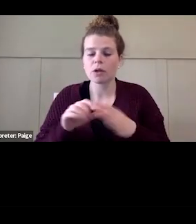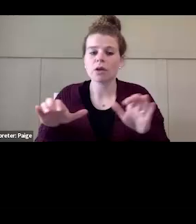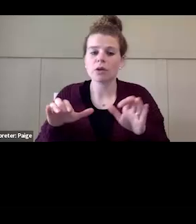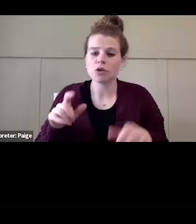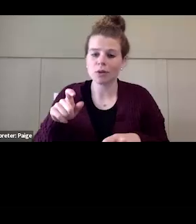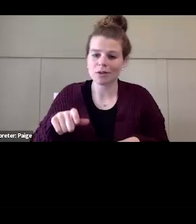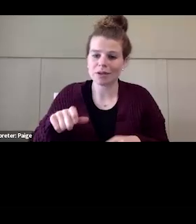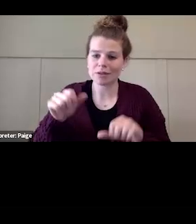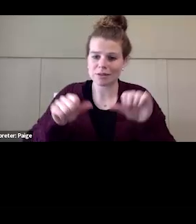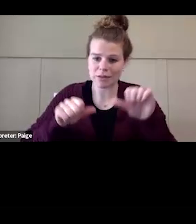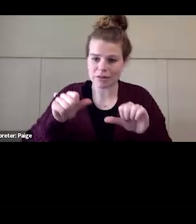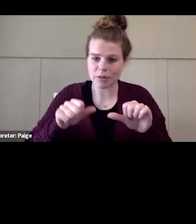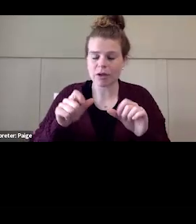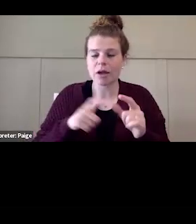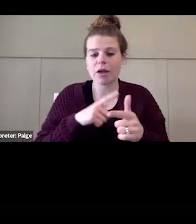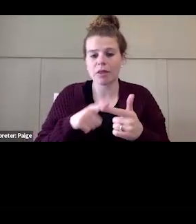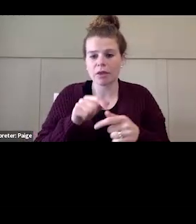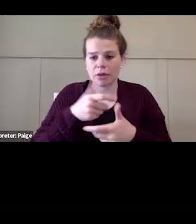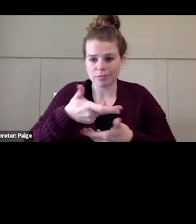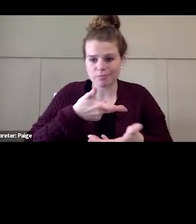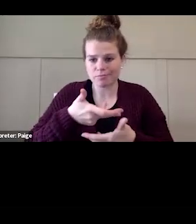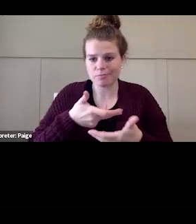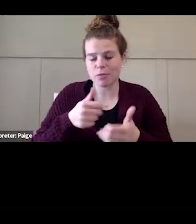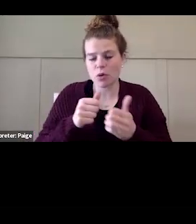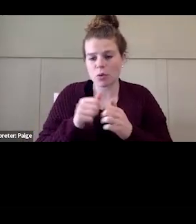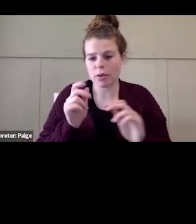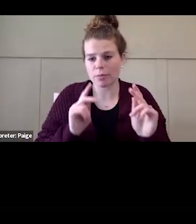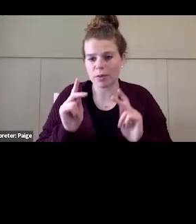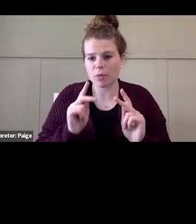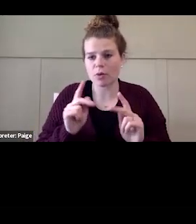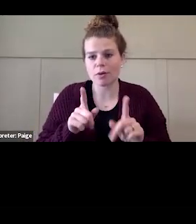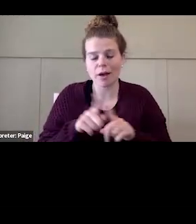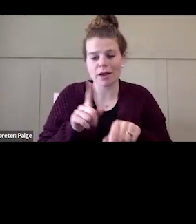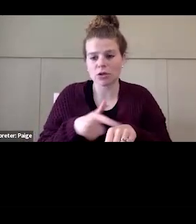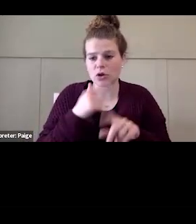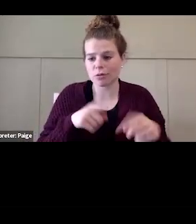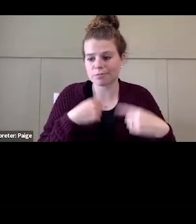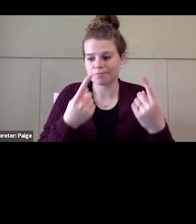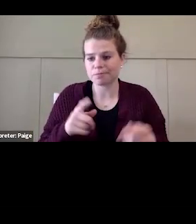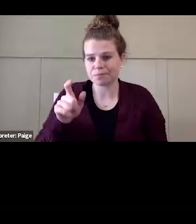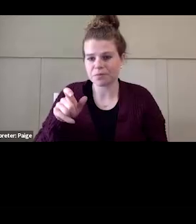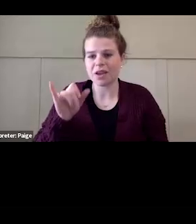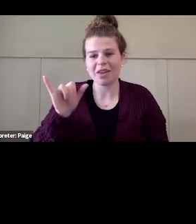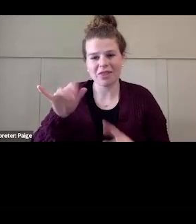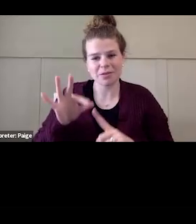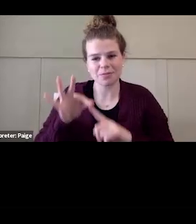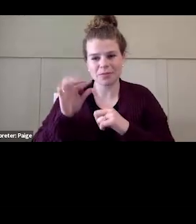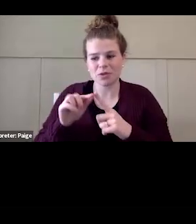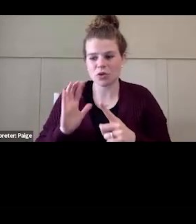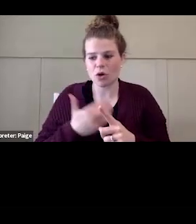and then they will work with people as long as it's needed. I think that's something that's unique to our program,